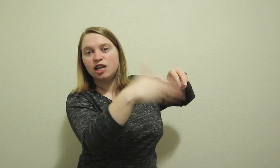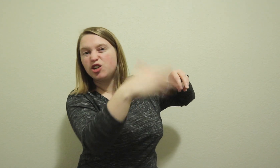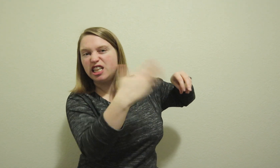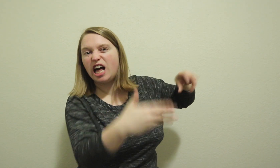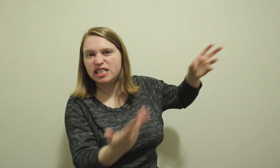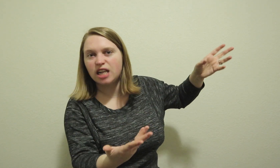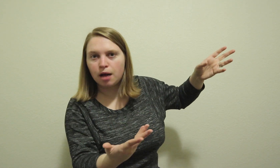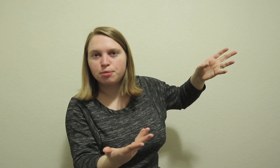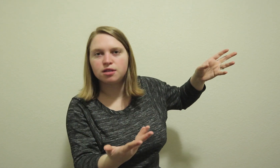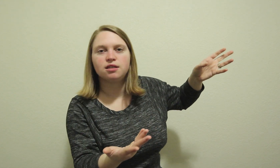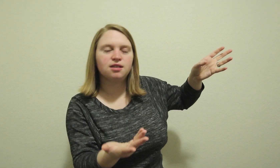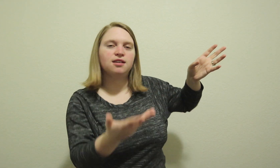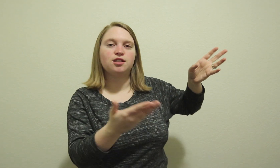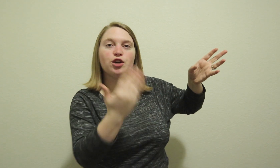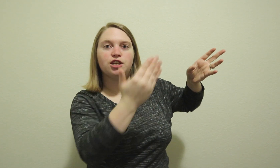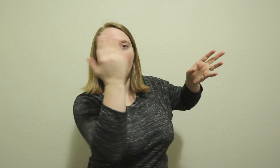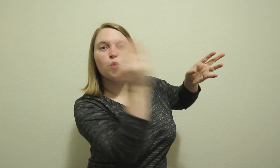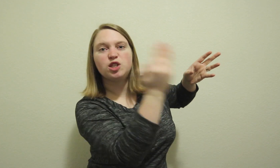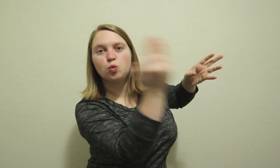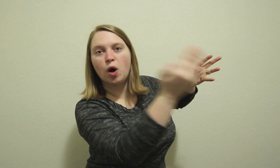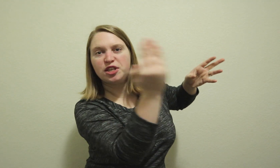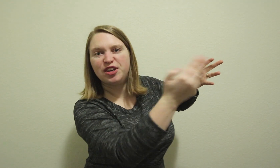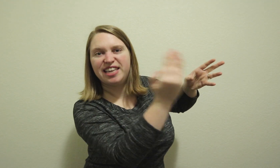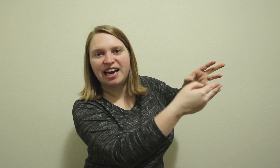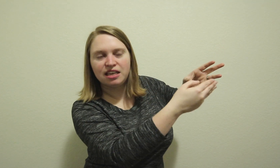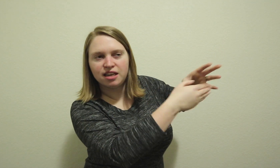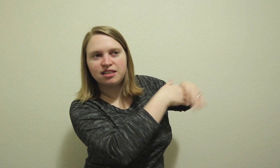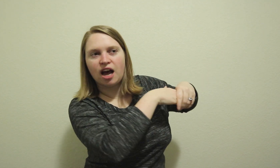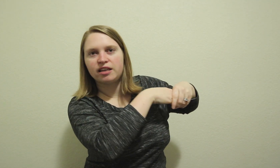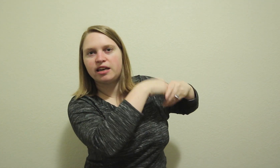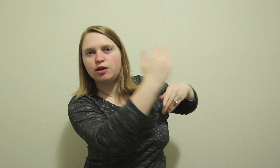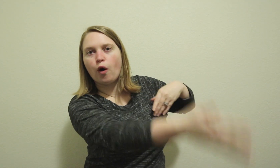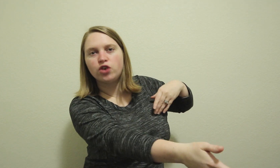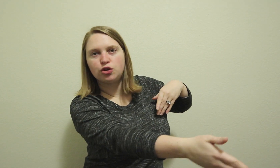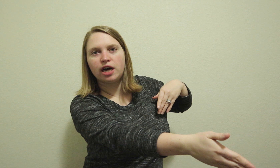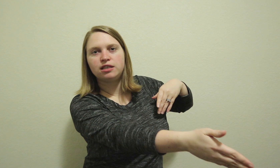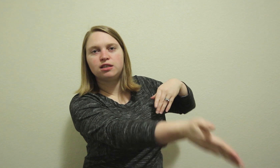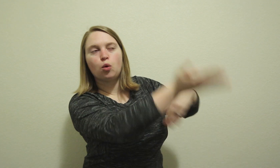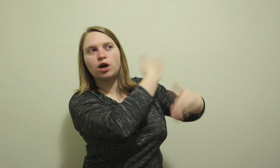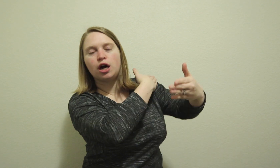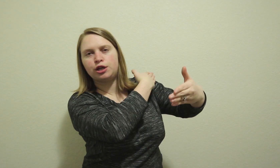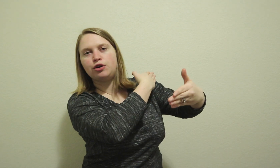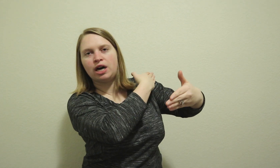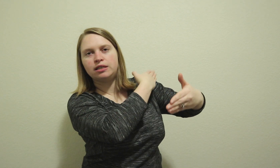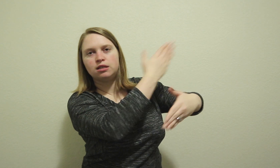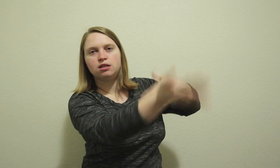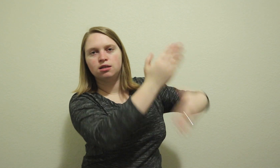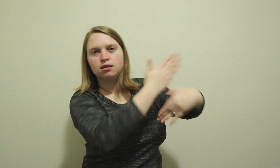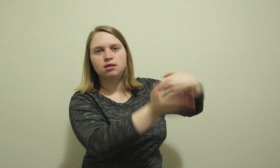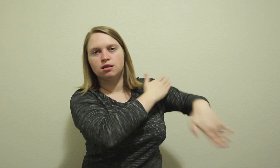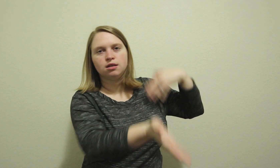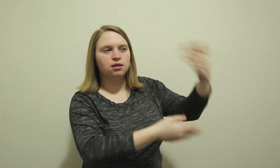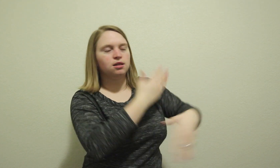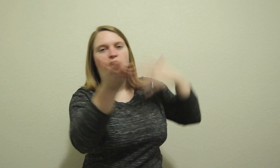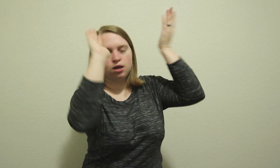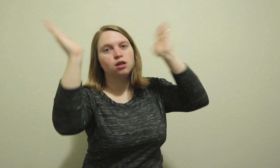actually lines up so you know which one you're getting and not getting over-grinded or under-grinded